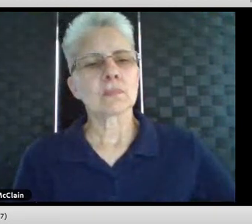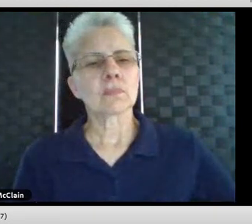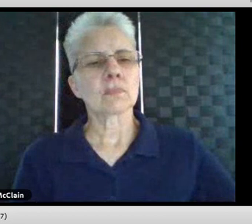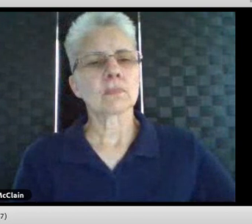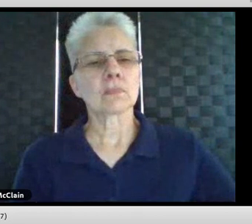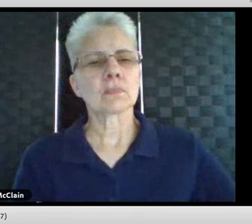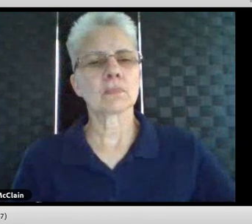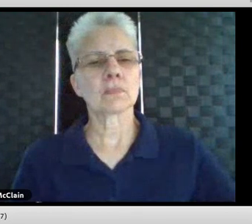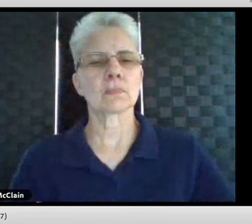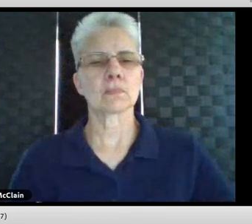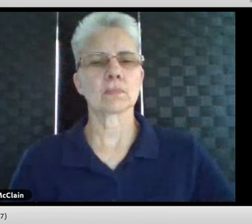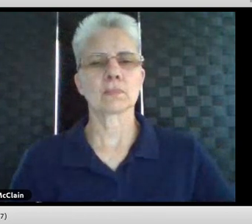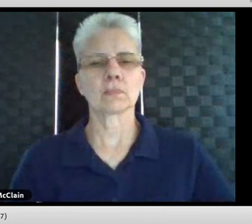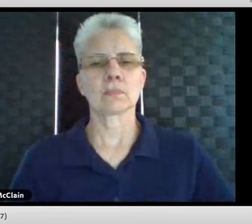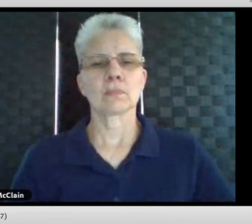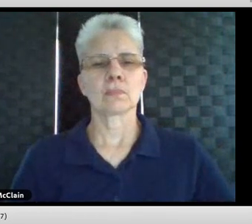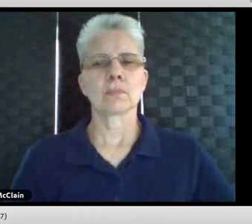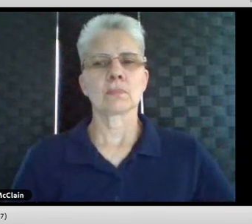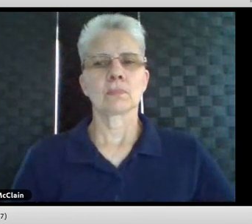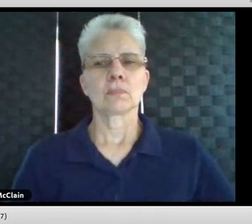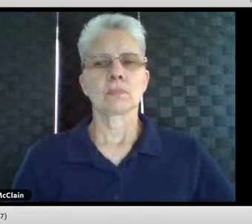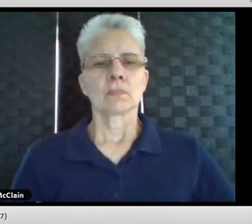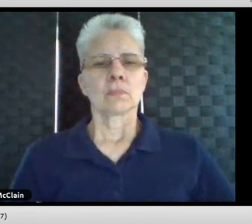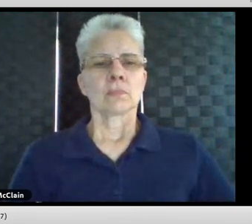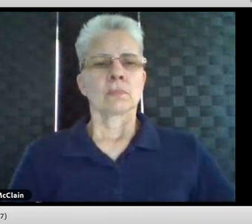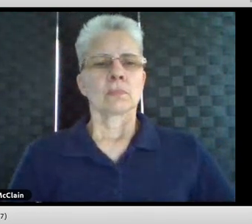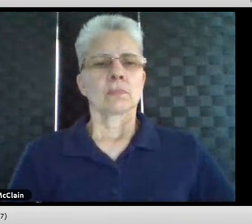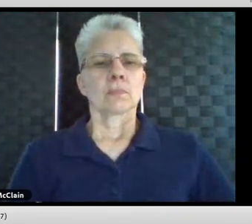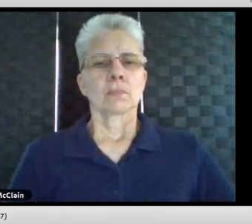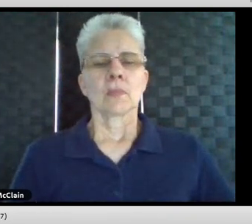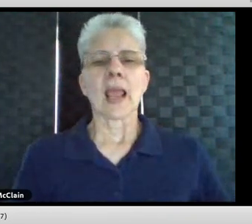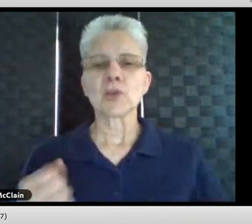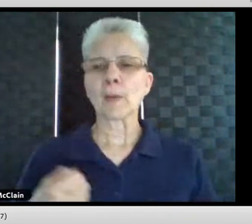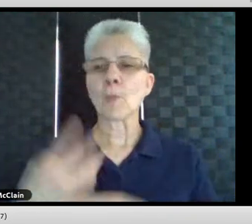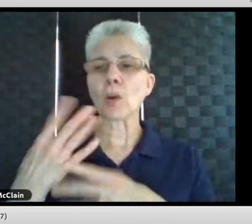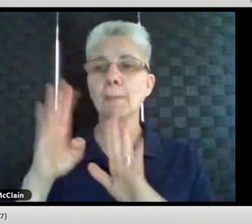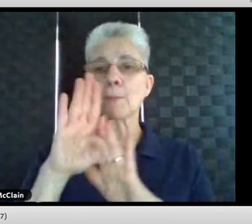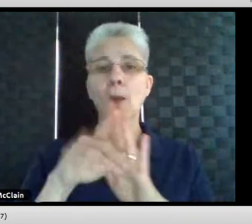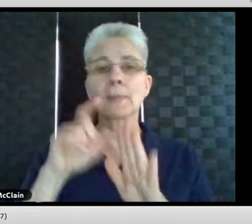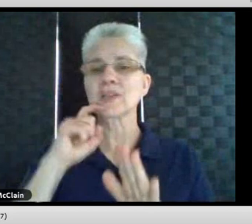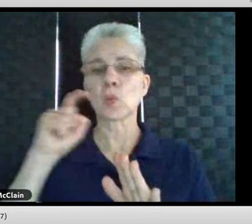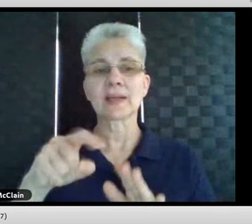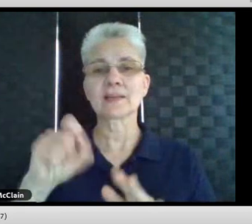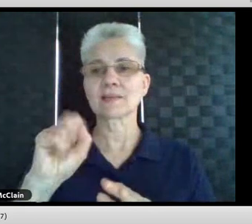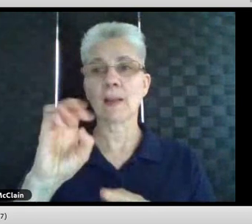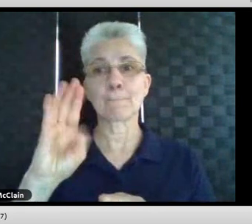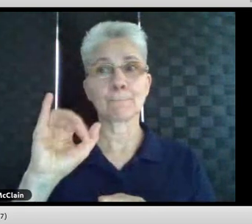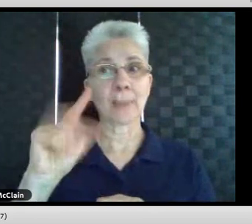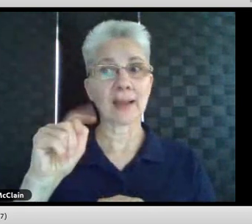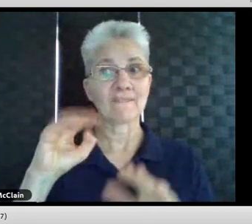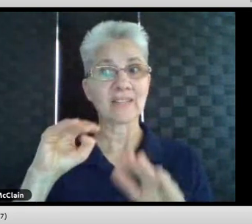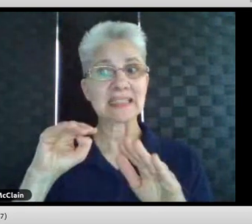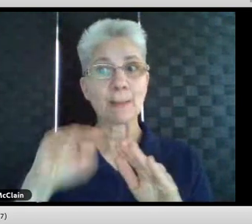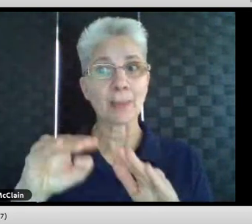Hopefully that will work for you. And you can just have this up in the background, but don't hit submit. If you hit submit, the form will submit,